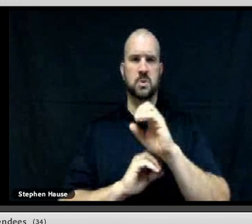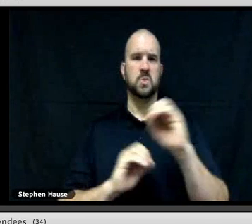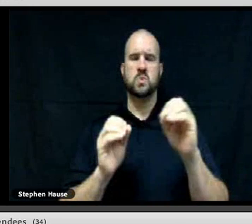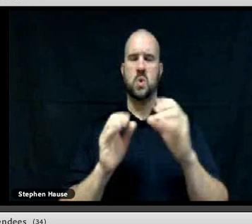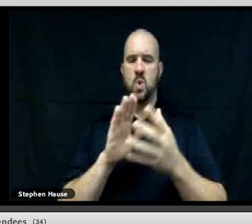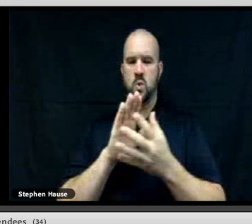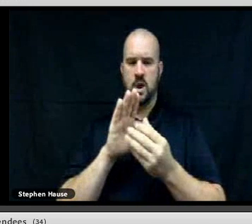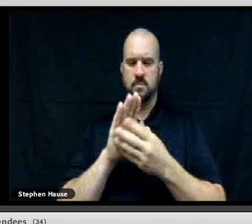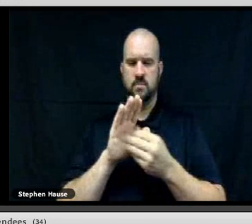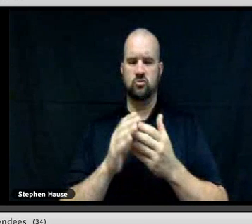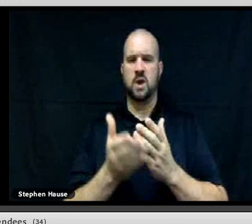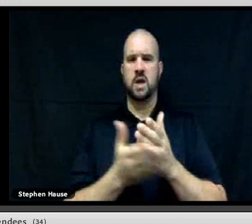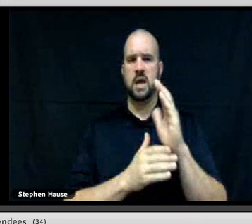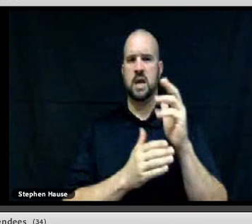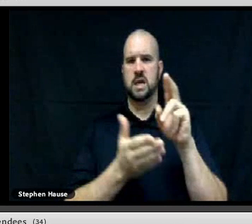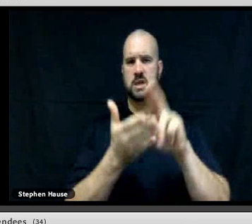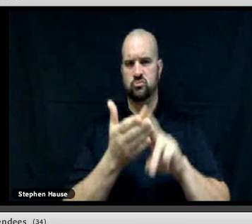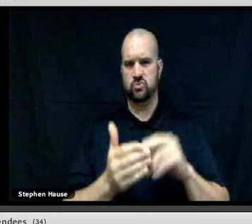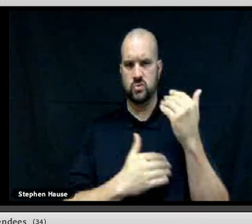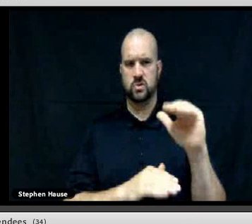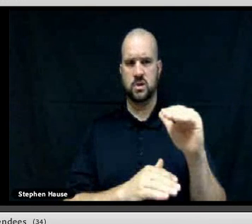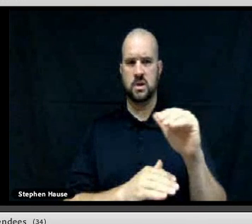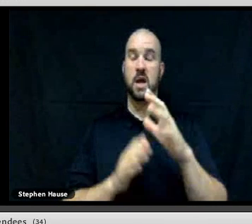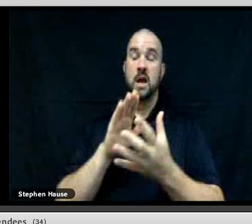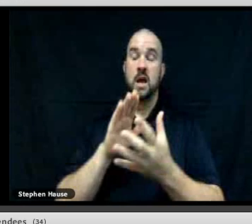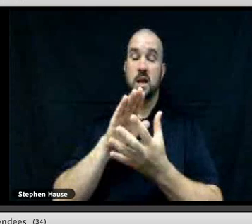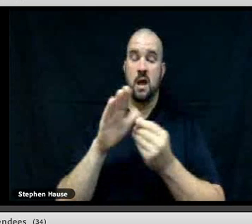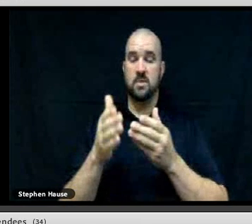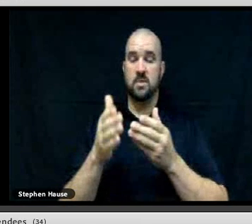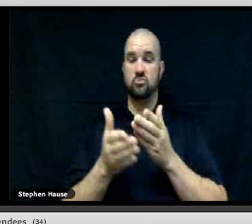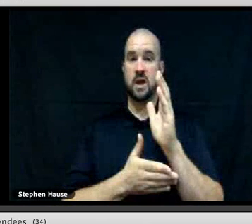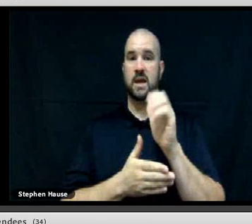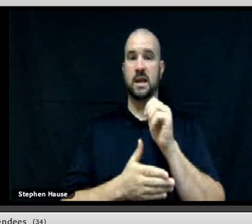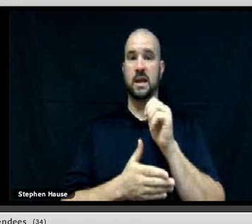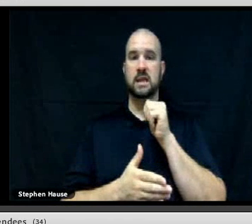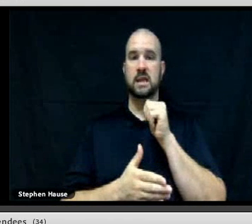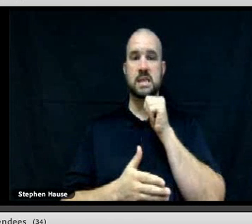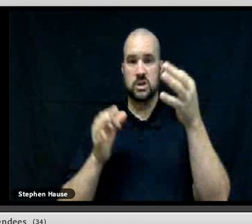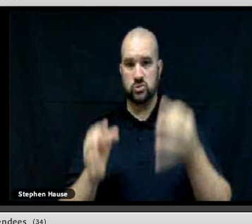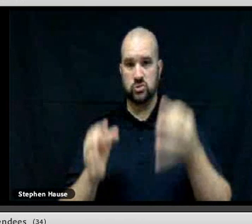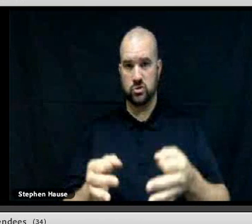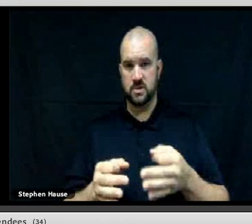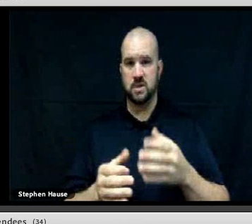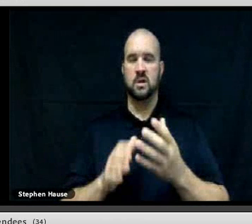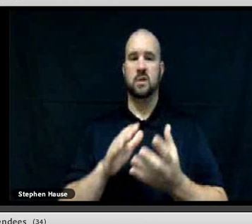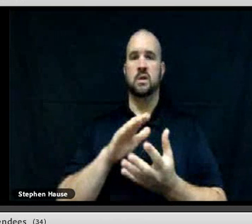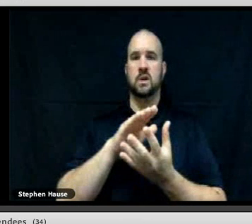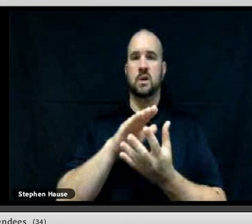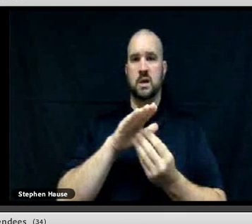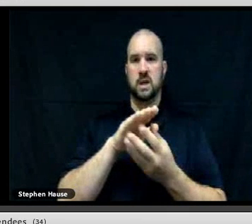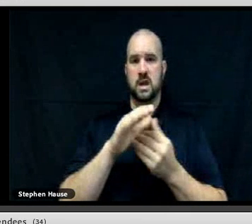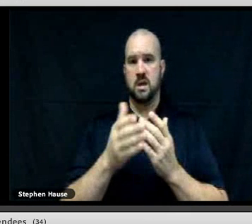copyright with educational use permitted, uh, no copyright, non-commercial use only,